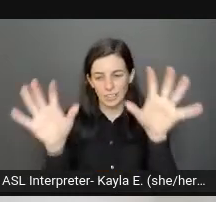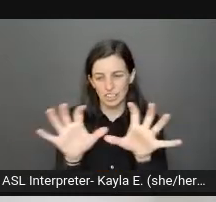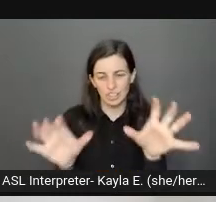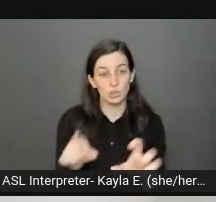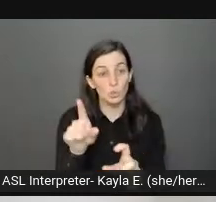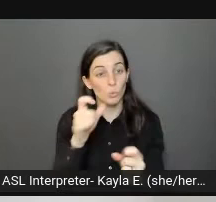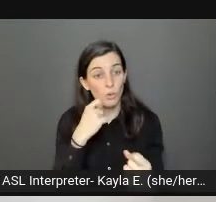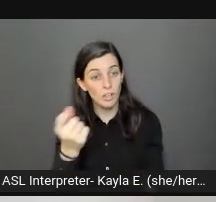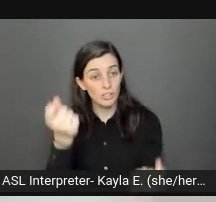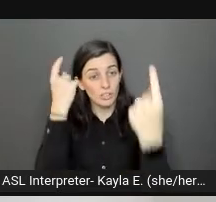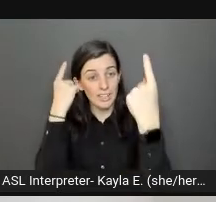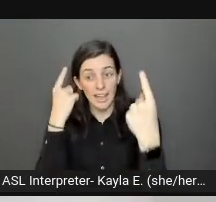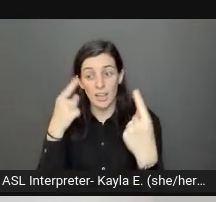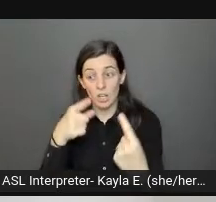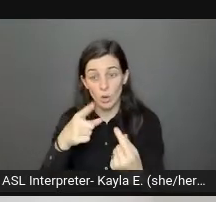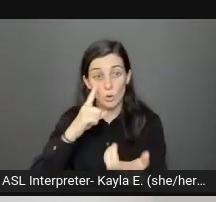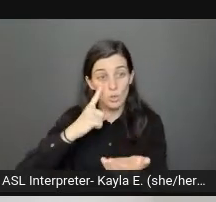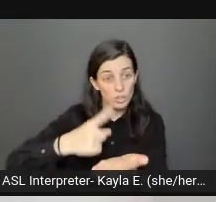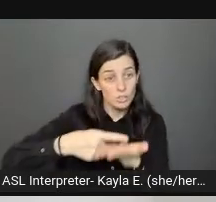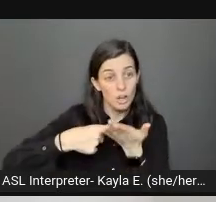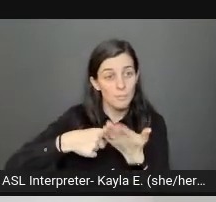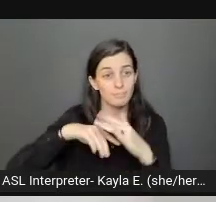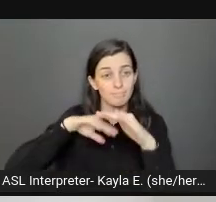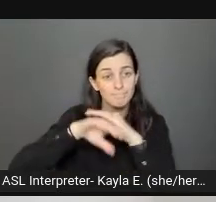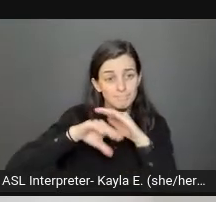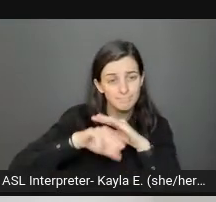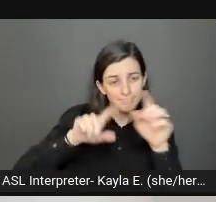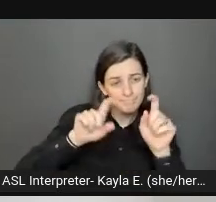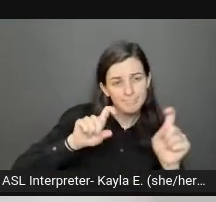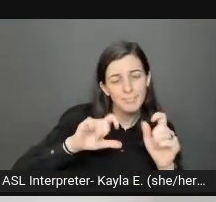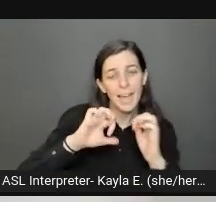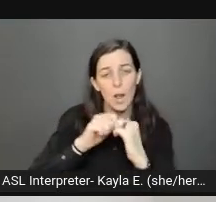when we speak of accessibility testing, how we're approaching it.